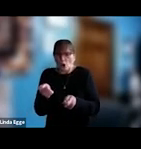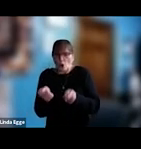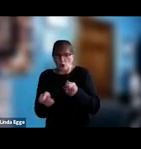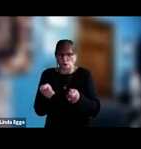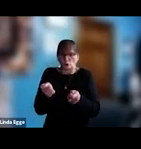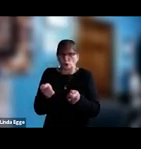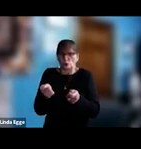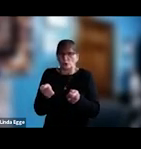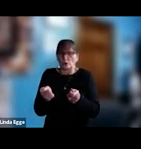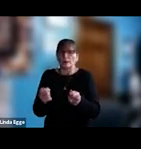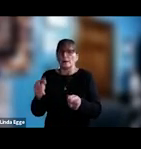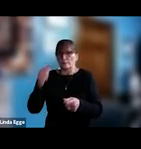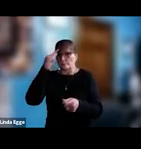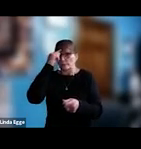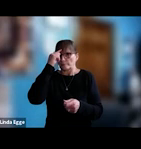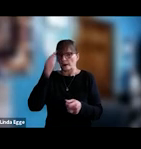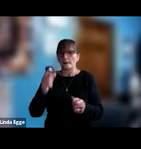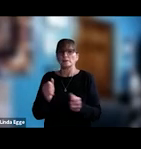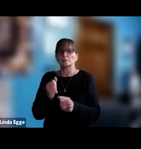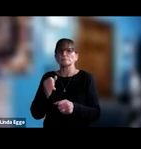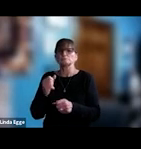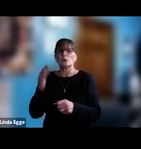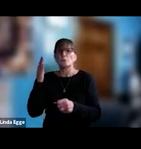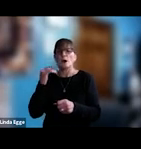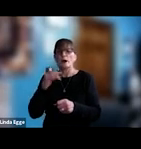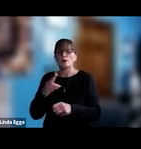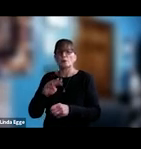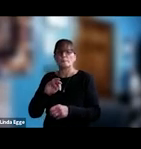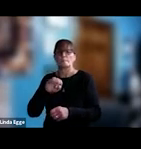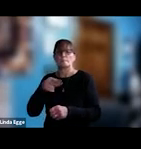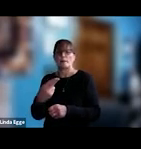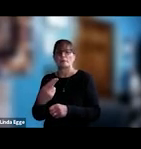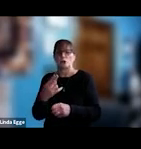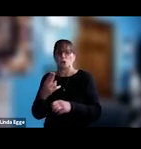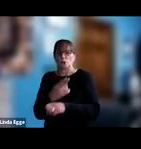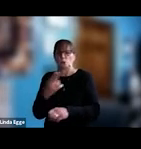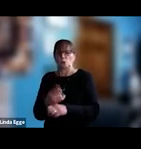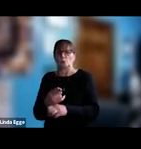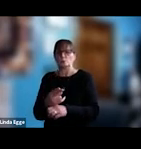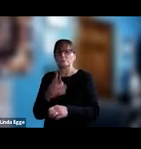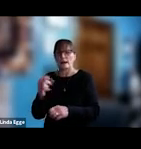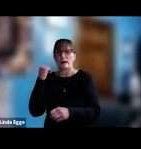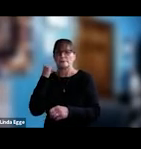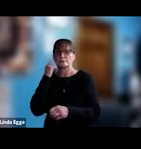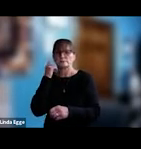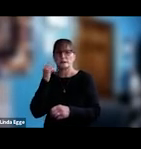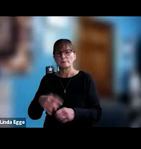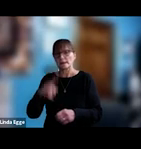Paige's brain has been altered due to her meth use in a manner that has aggravated her mental illness and suspected developmental disabilities.